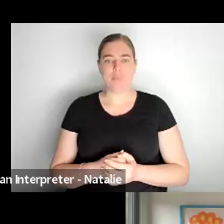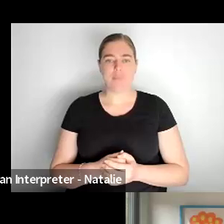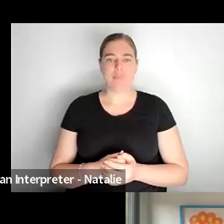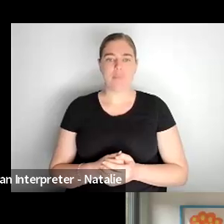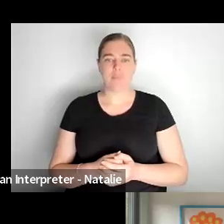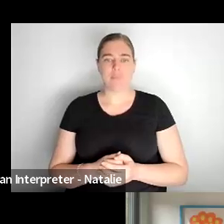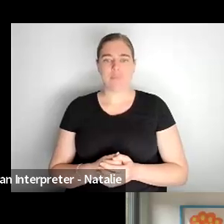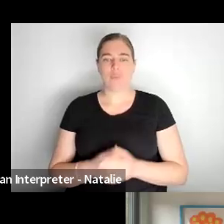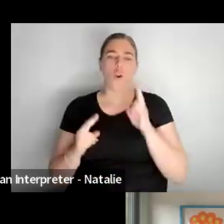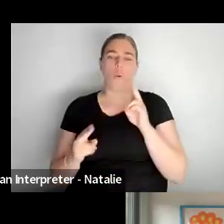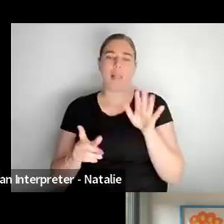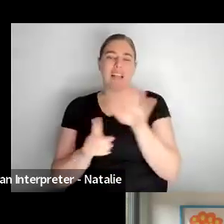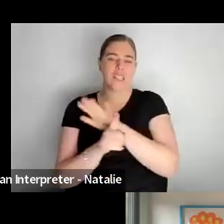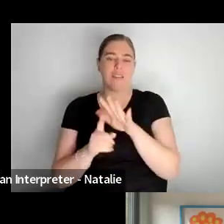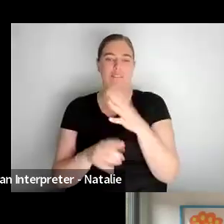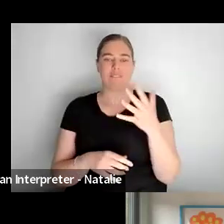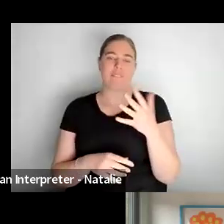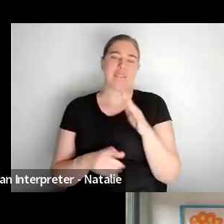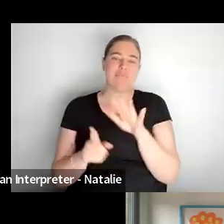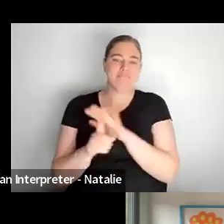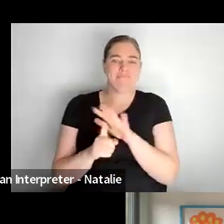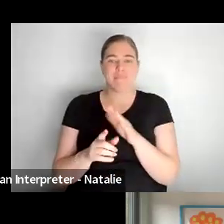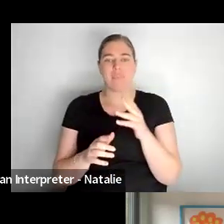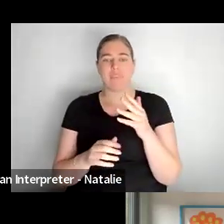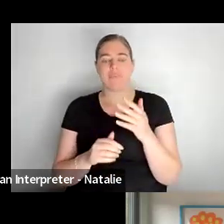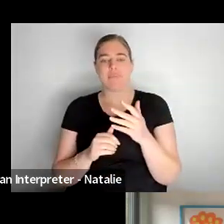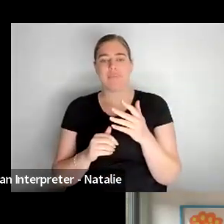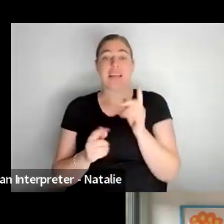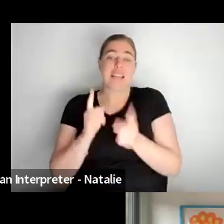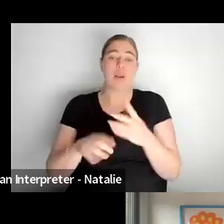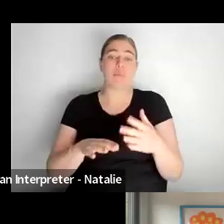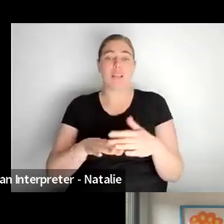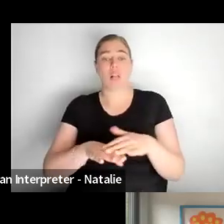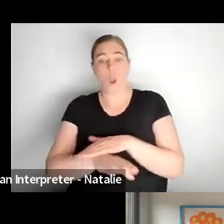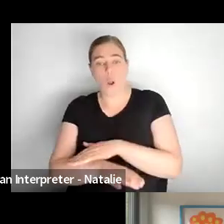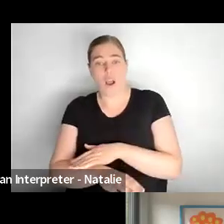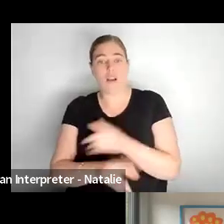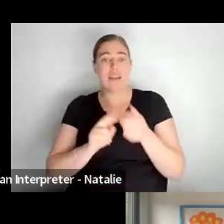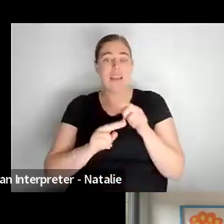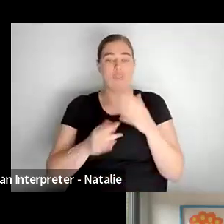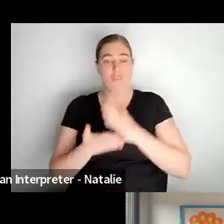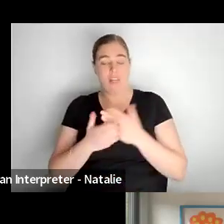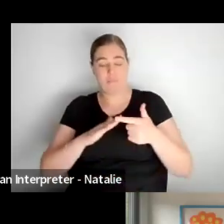ends up averaging out at about - sometimes it's longer if you are really digging deep, looking for